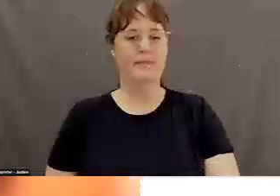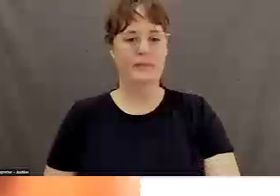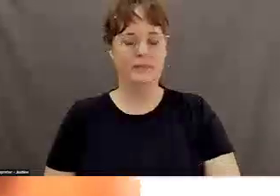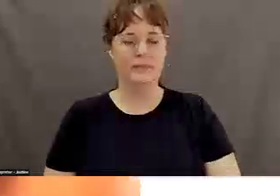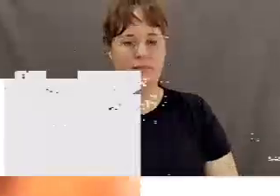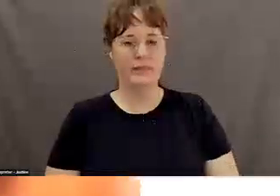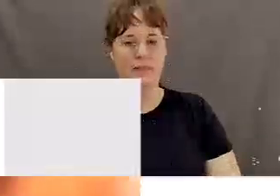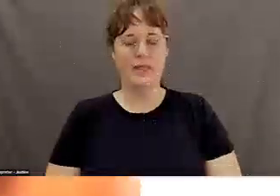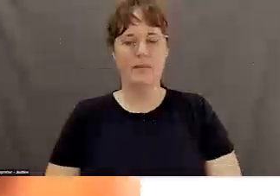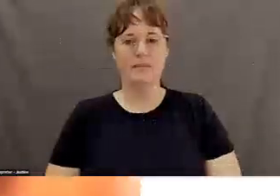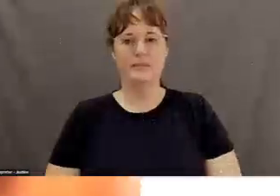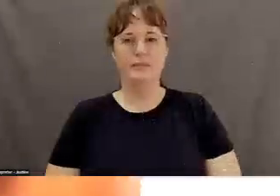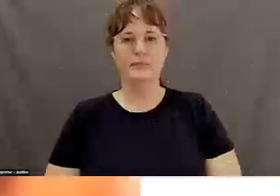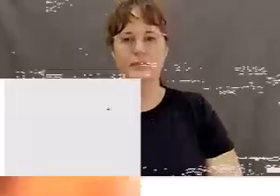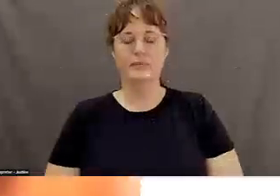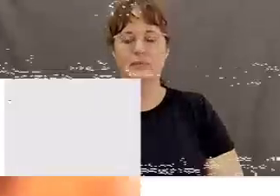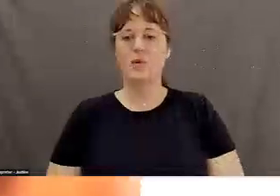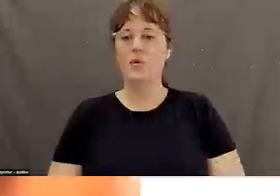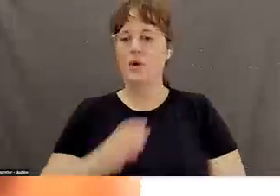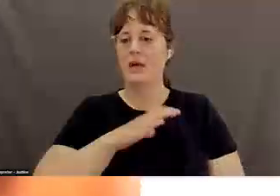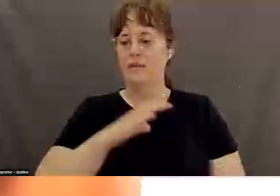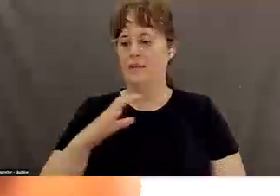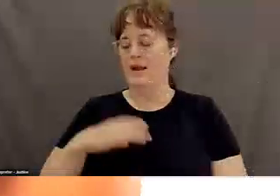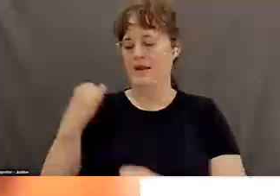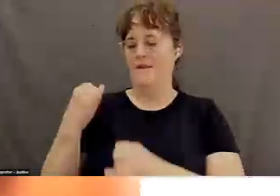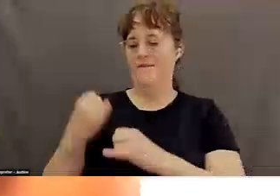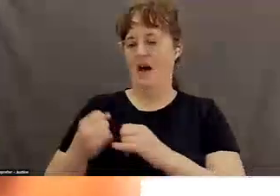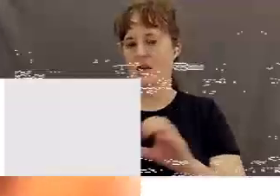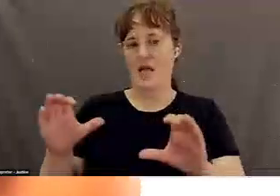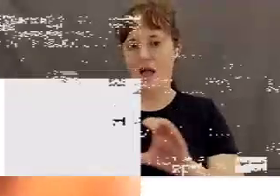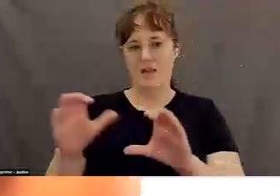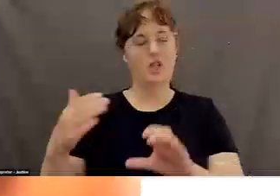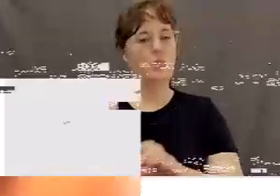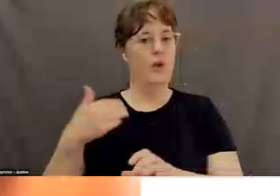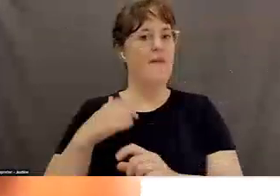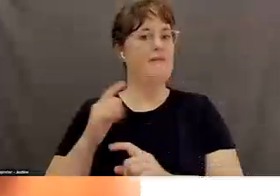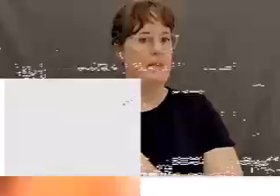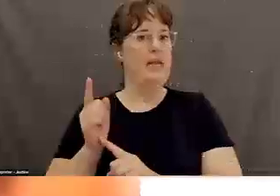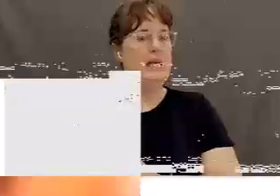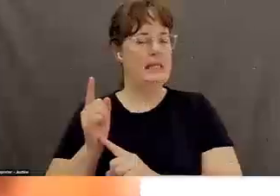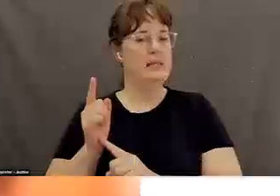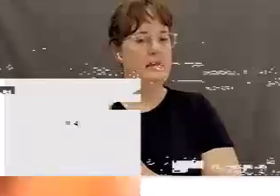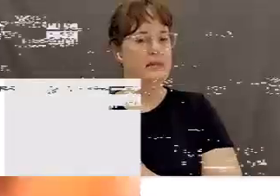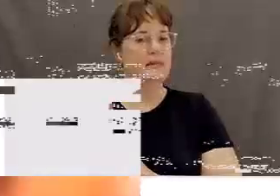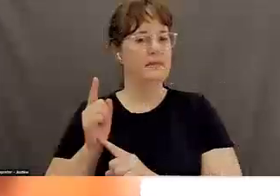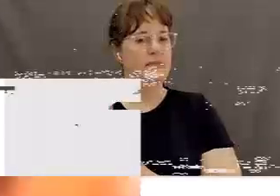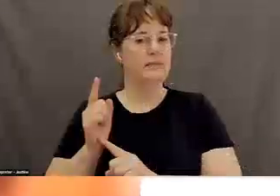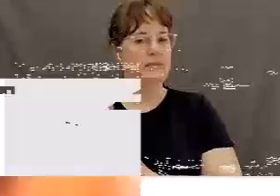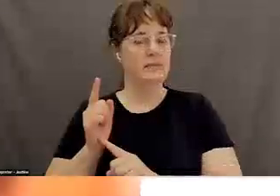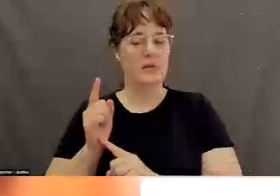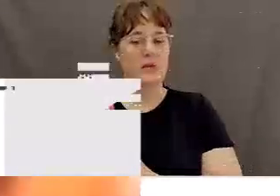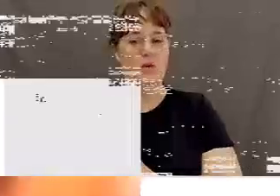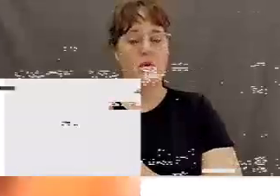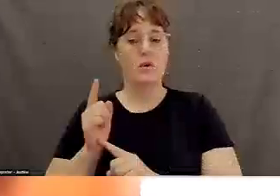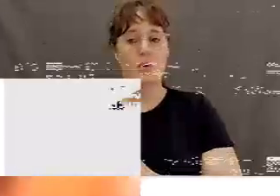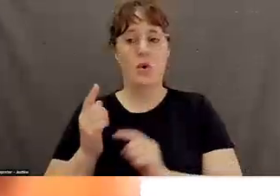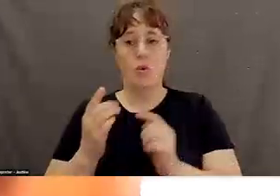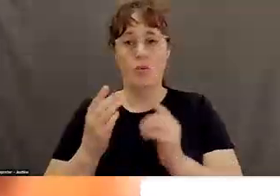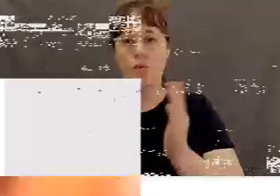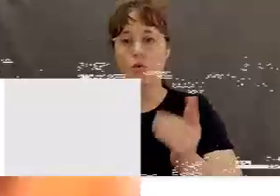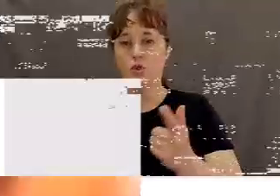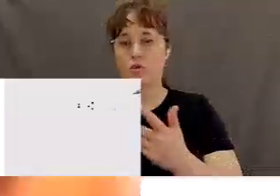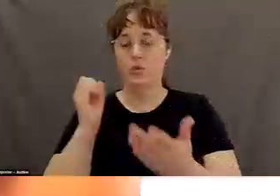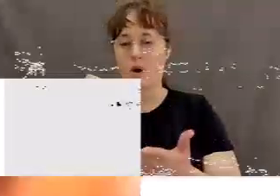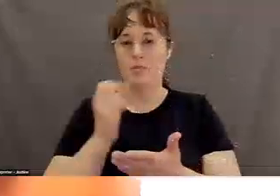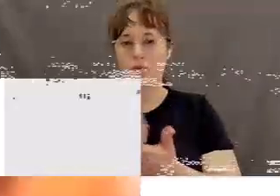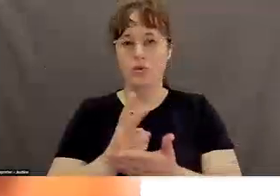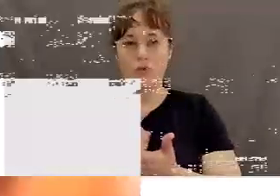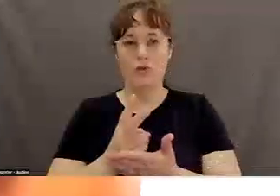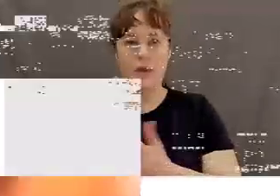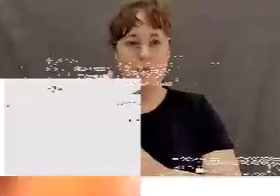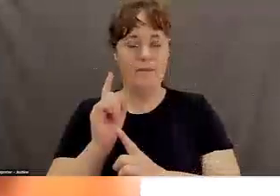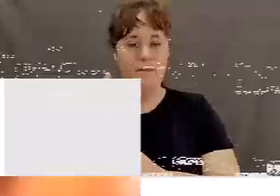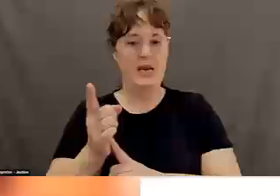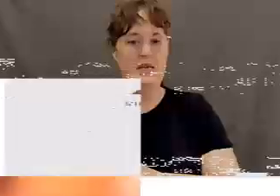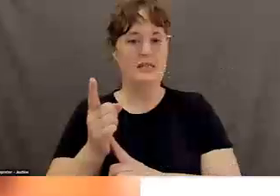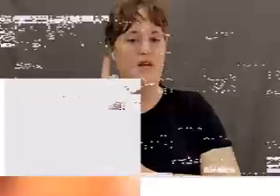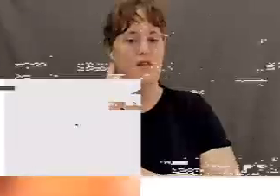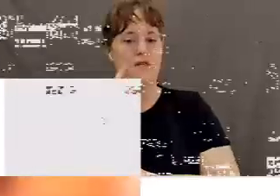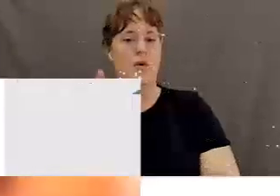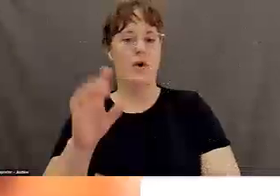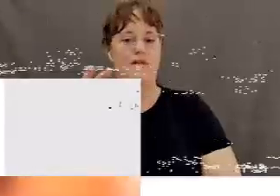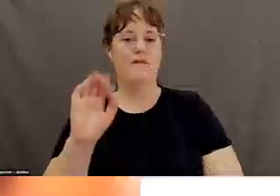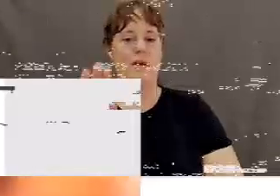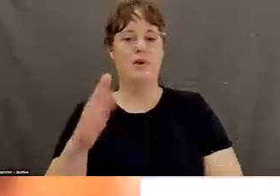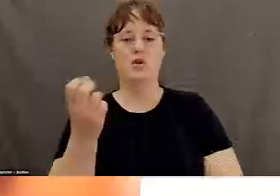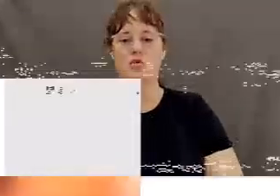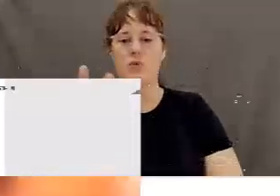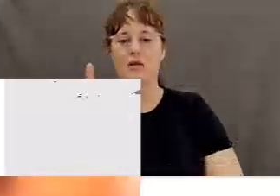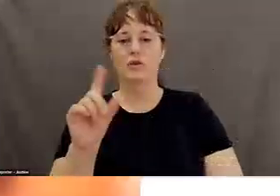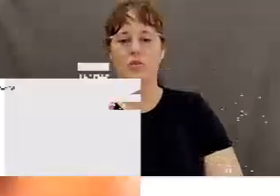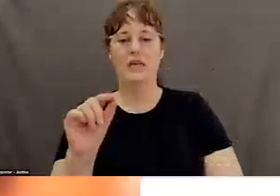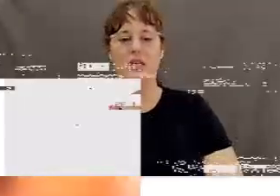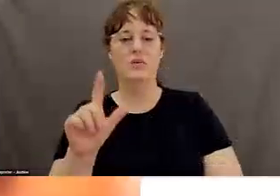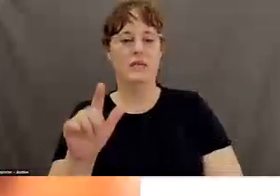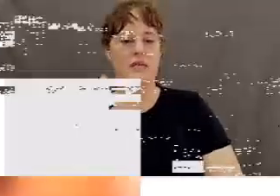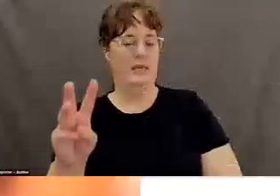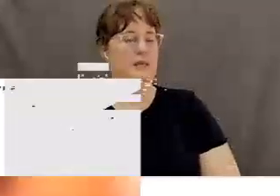Boardroom: For committee final action, we have the minutes. Is there, a motion to approve the minutes of the February 12, 2026 system expansion Committee Meeting? Mrs. Roscoe, I'll make that motion. Is there a second?